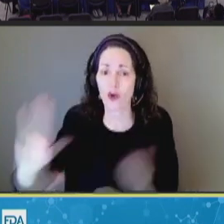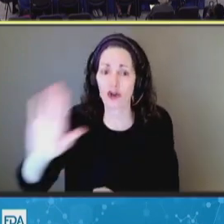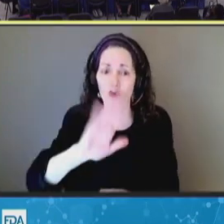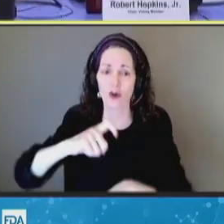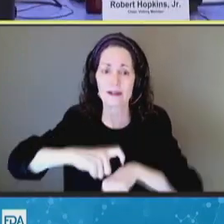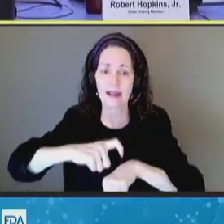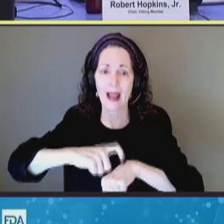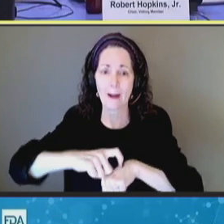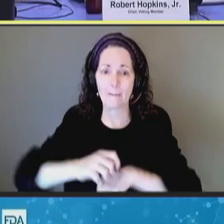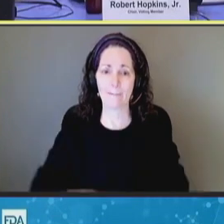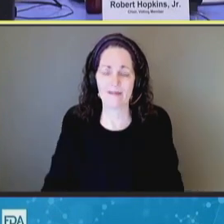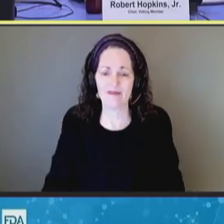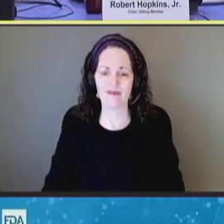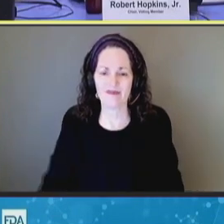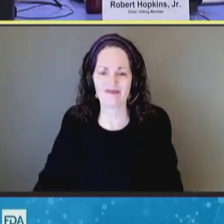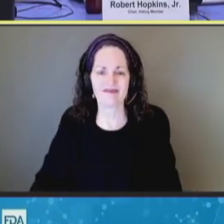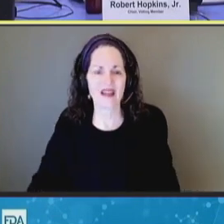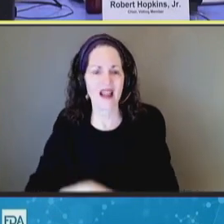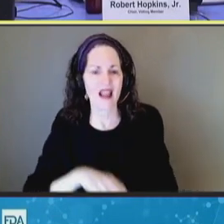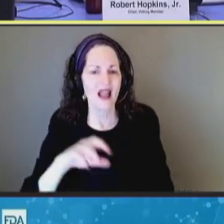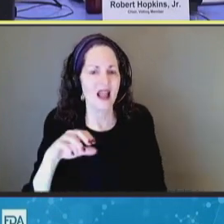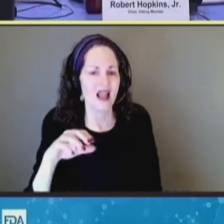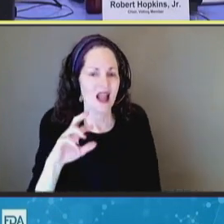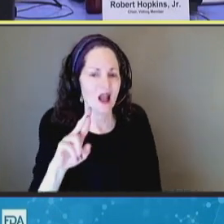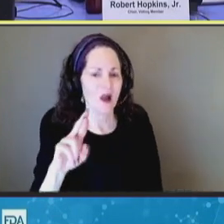Robert Hopkins: Thank you, Dr. Lloyd. Are there any questions from